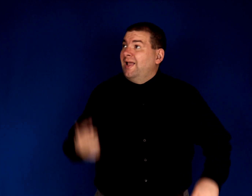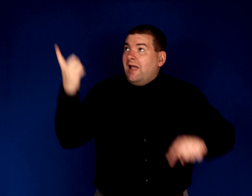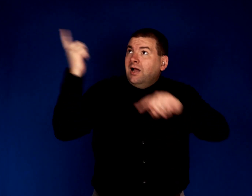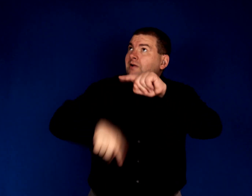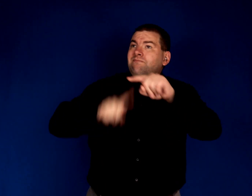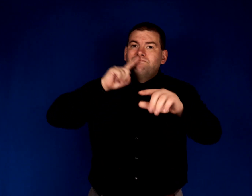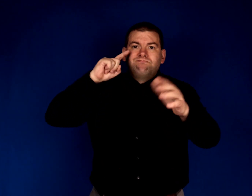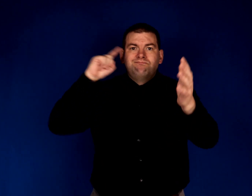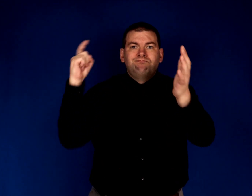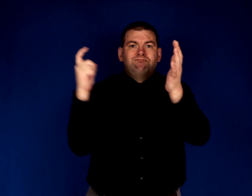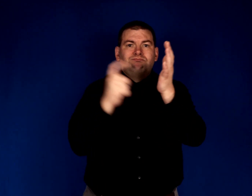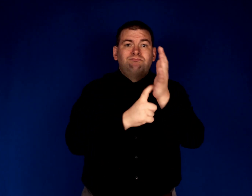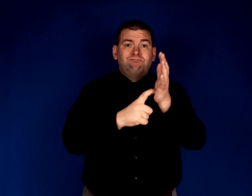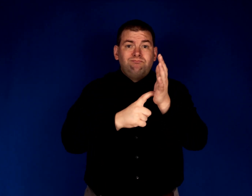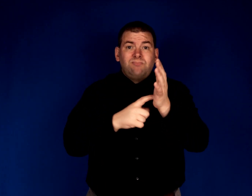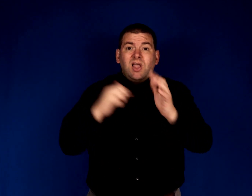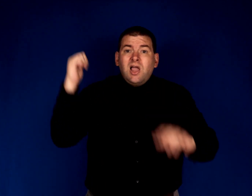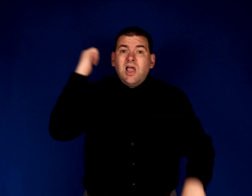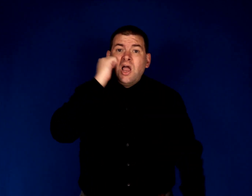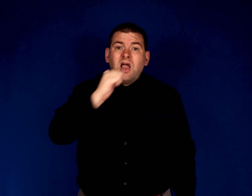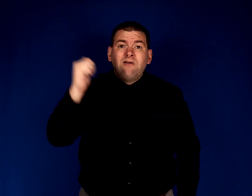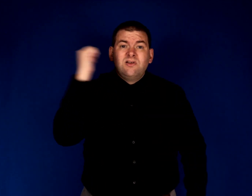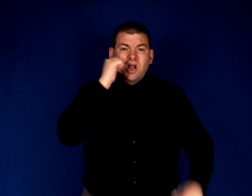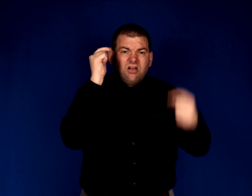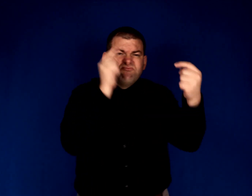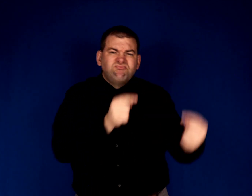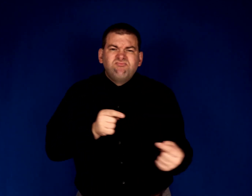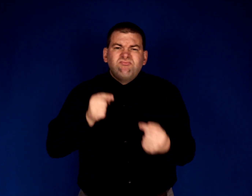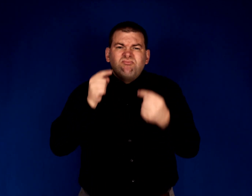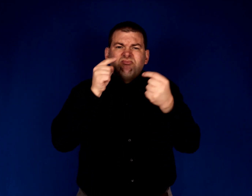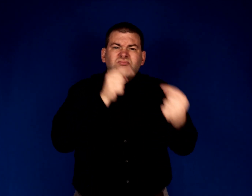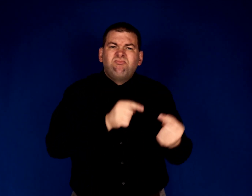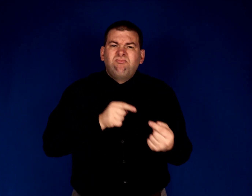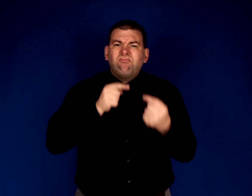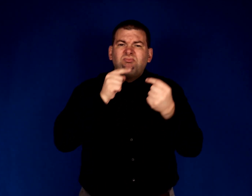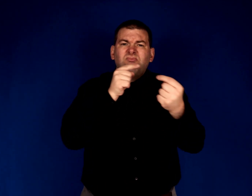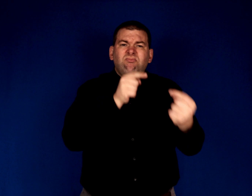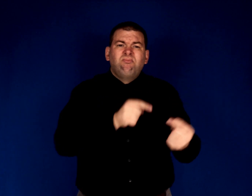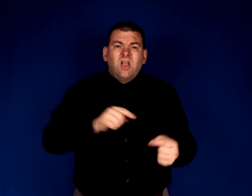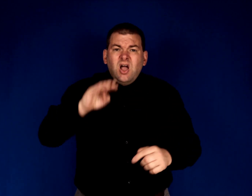to be found Every day was hard,